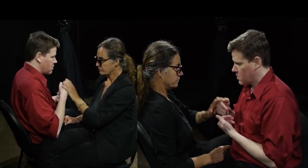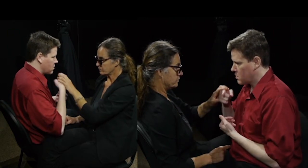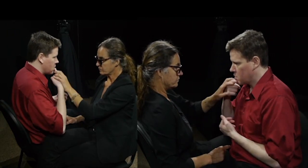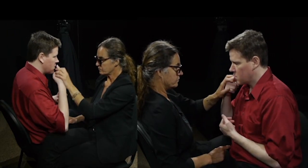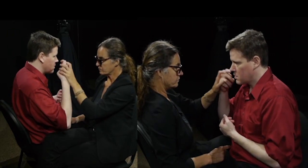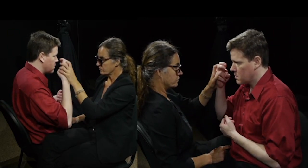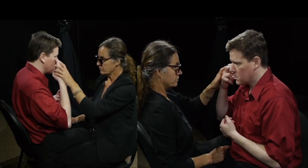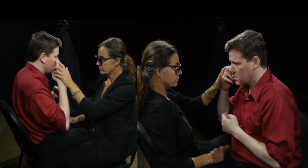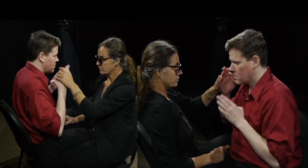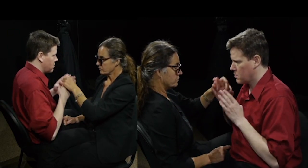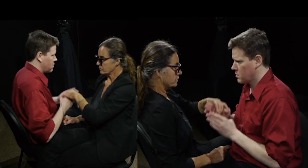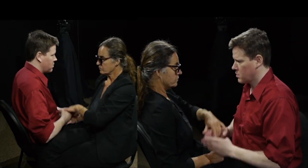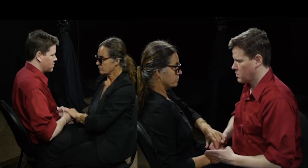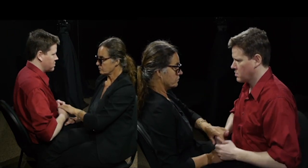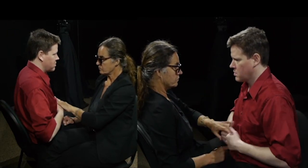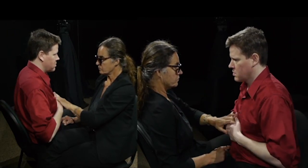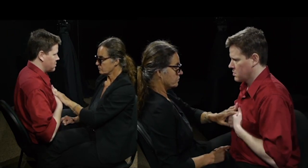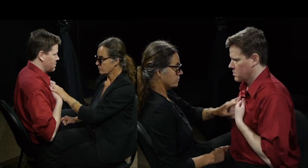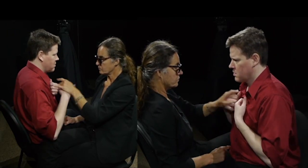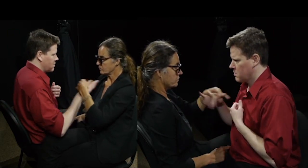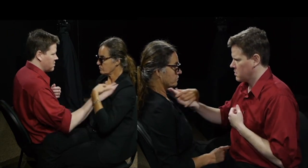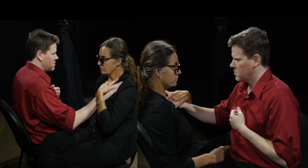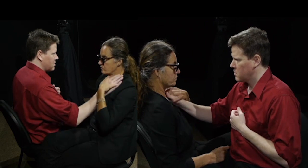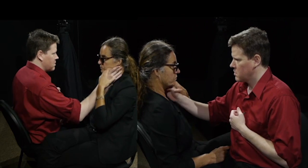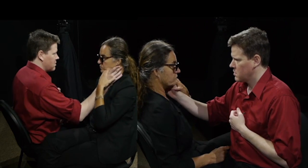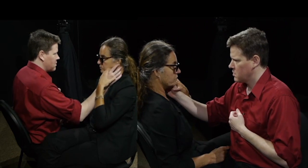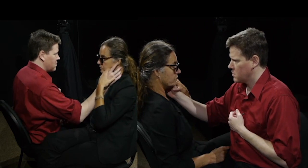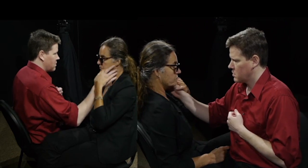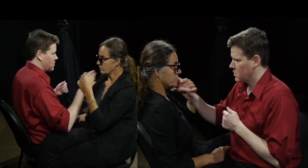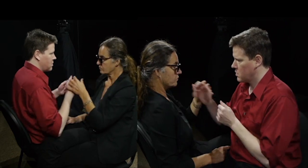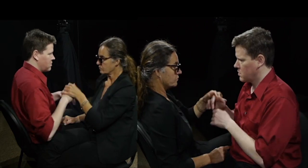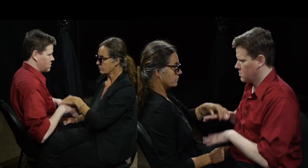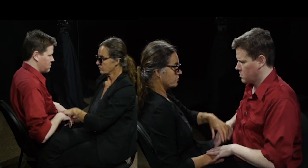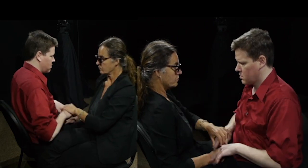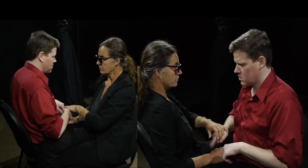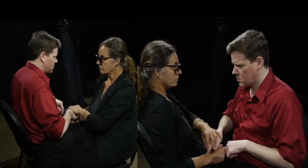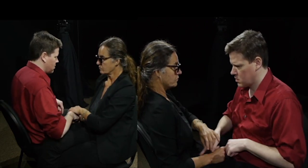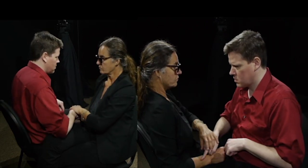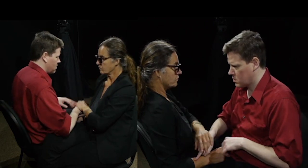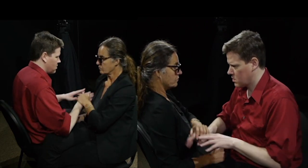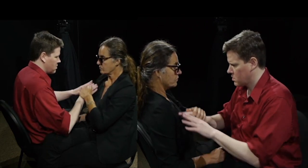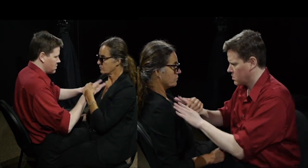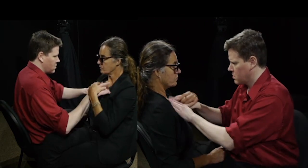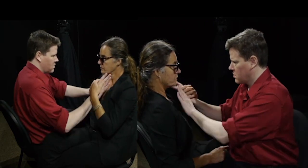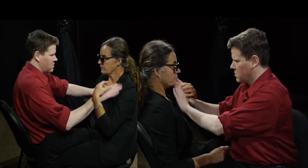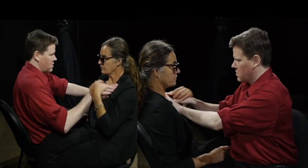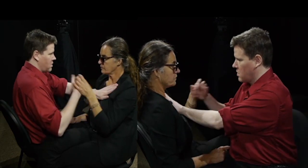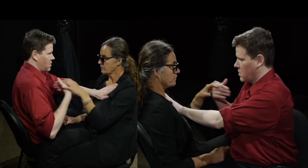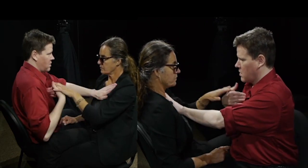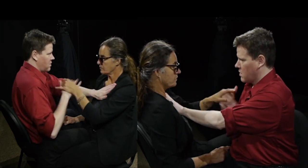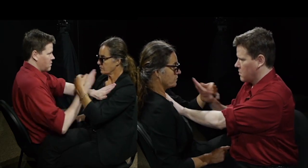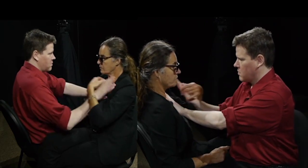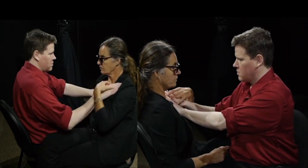Through personal experience these blind educators intimately know what it means to navigate the world as a blind person. They bring an approach and mindset